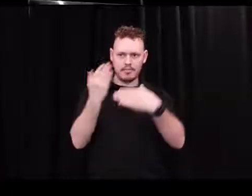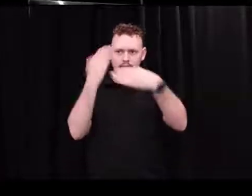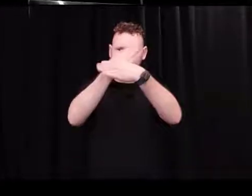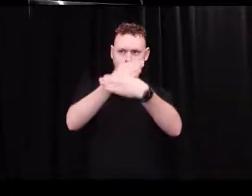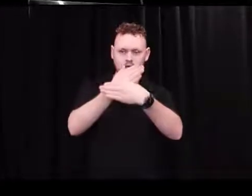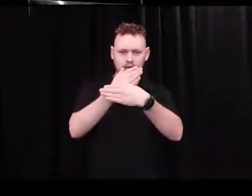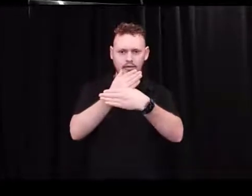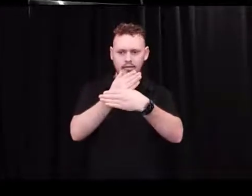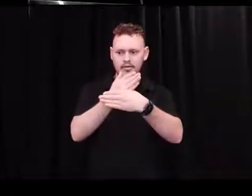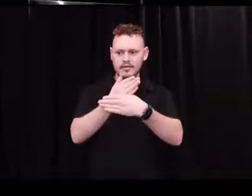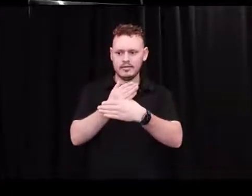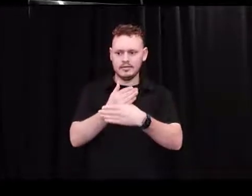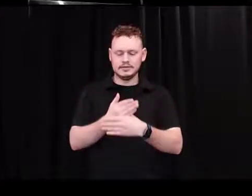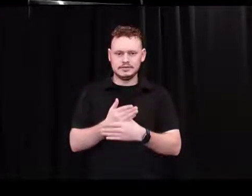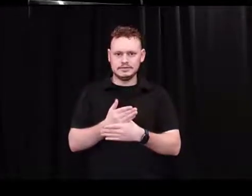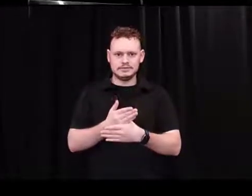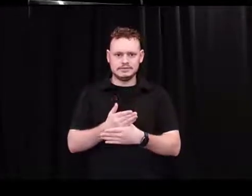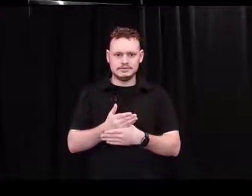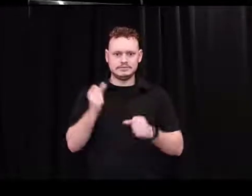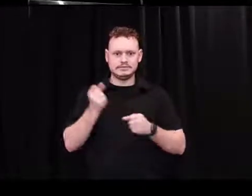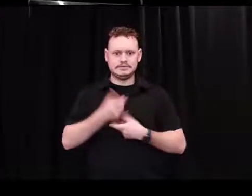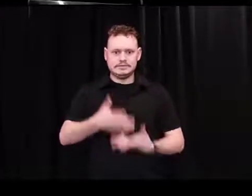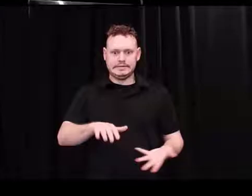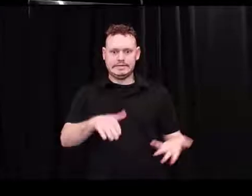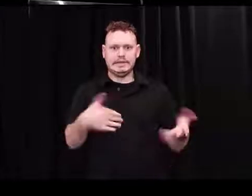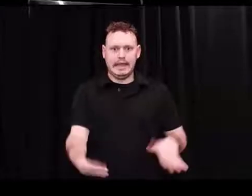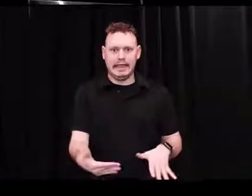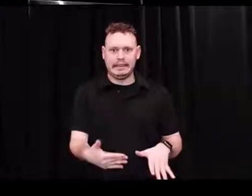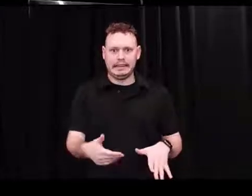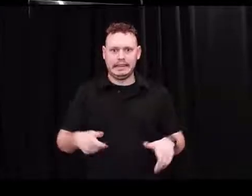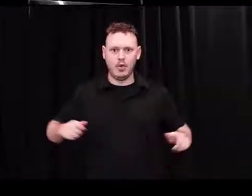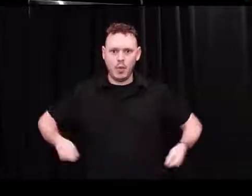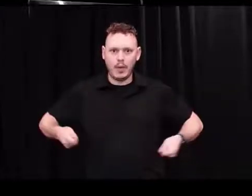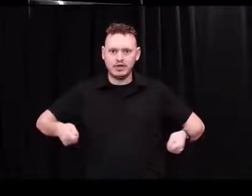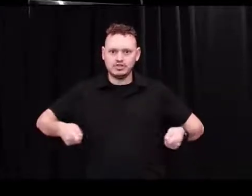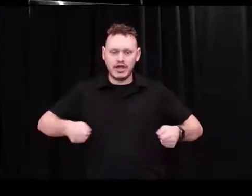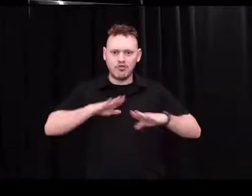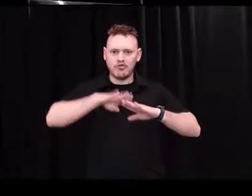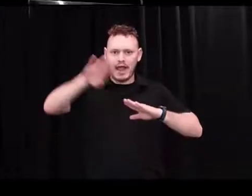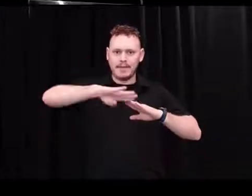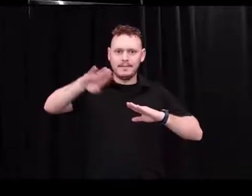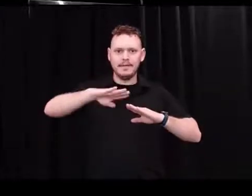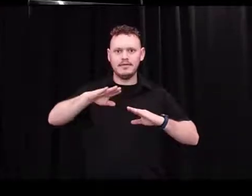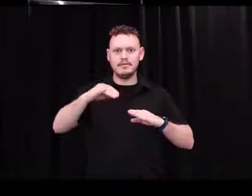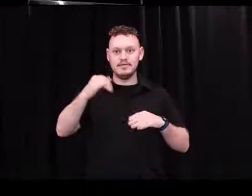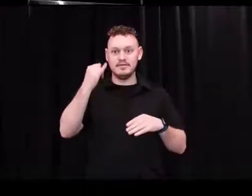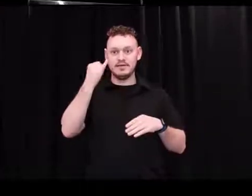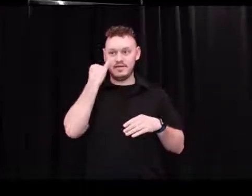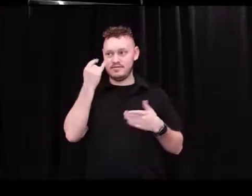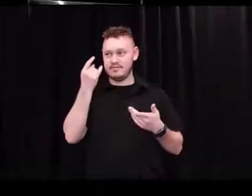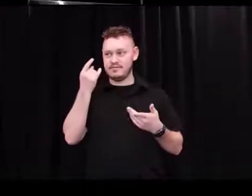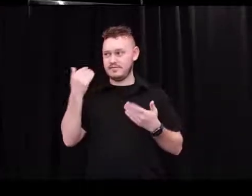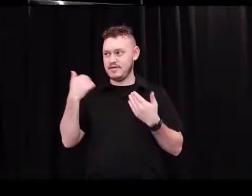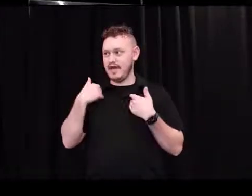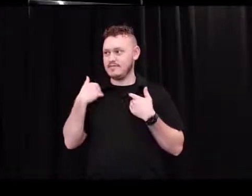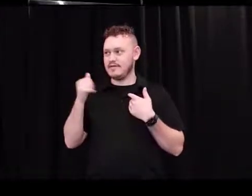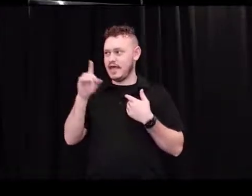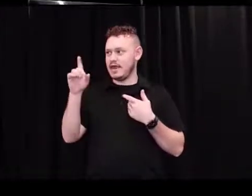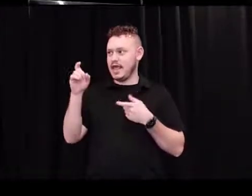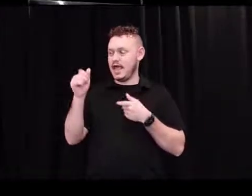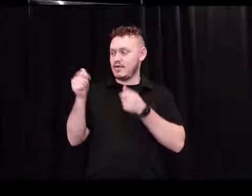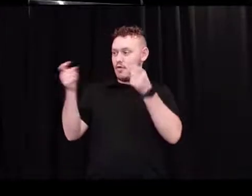deadly wheelchair ramp. Because wheelchair ramps if you got our ADA coordinator there: